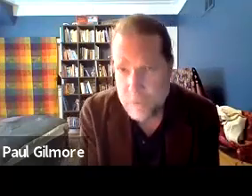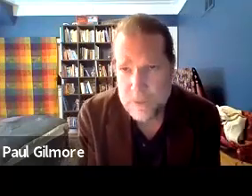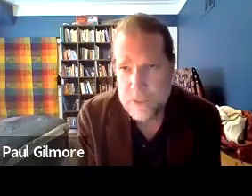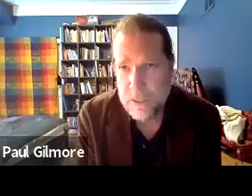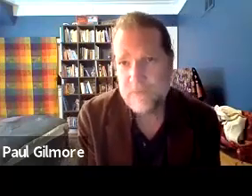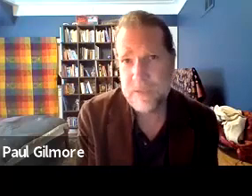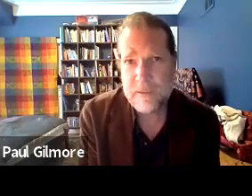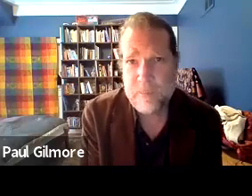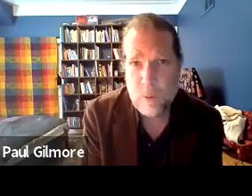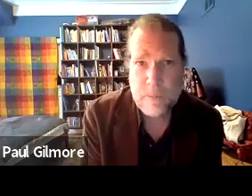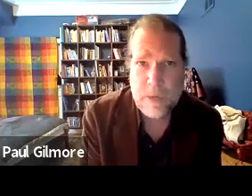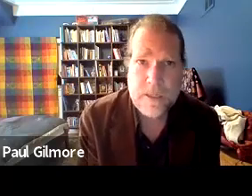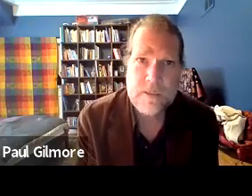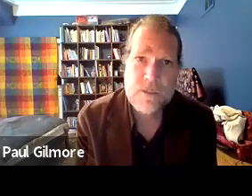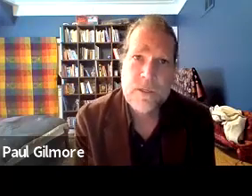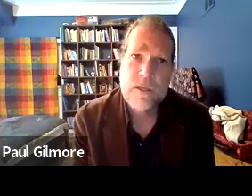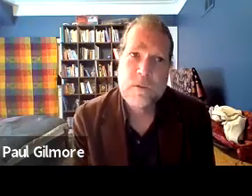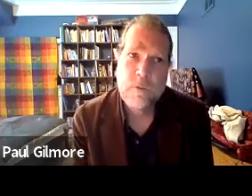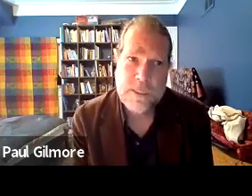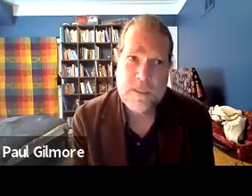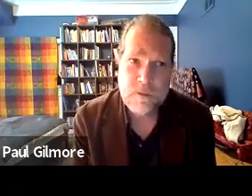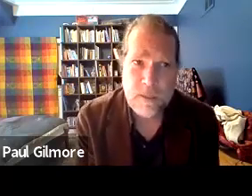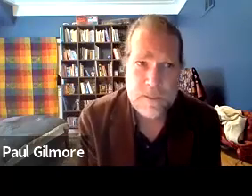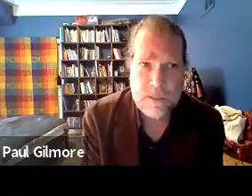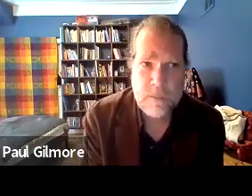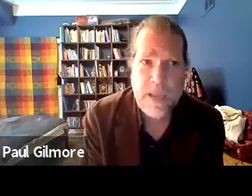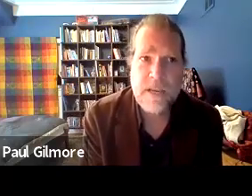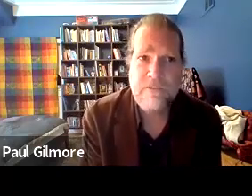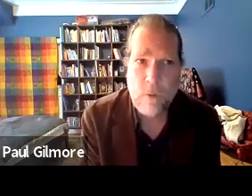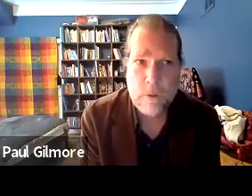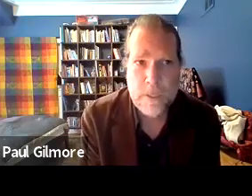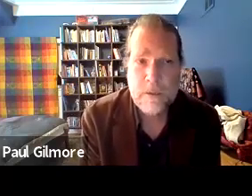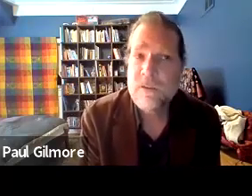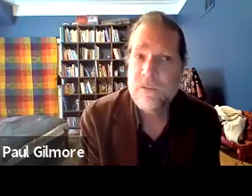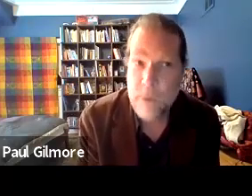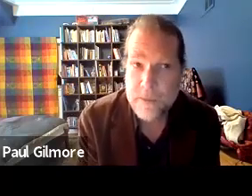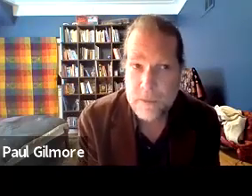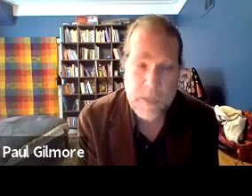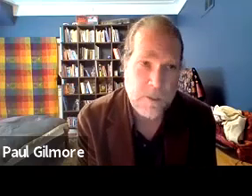numbers of native born Americans looked at Catholicism as a foreign threat to them. I'll